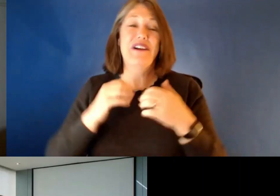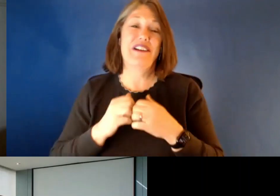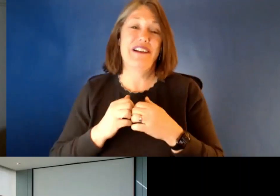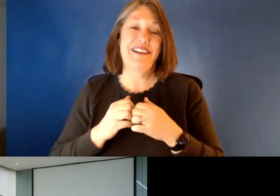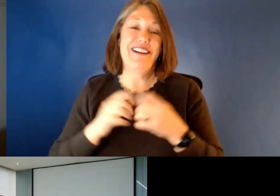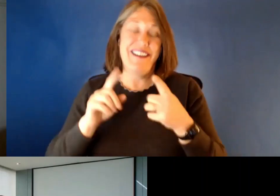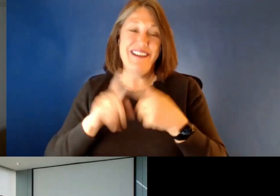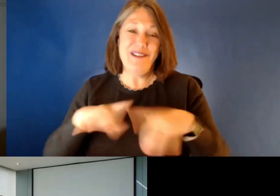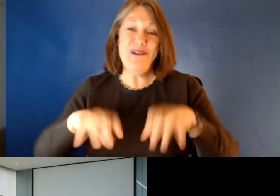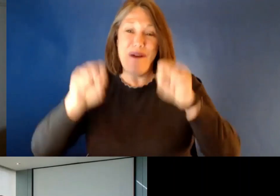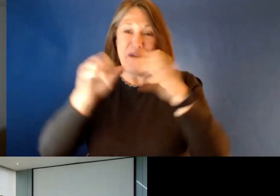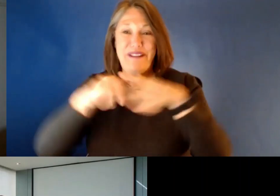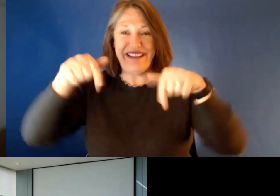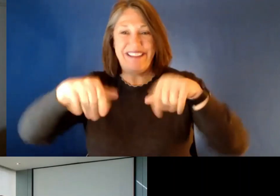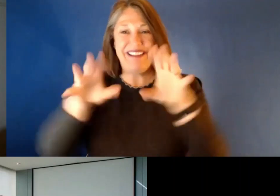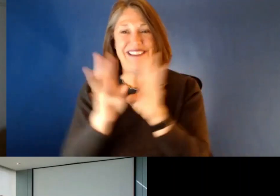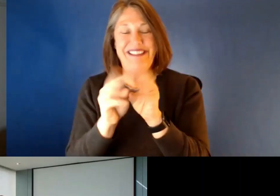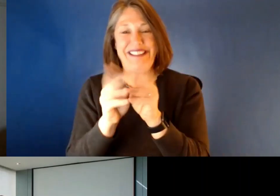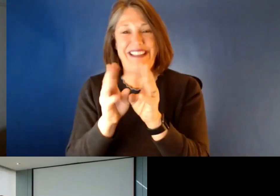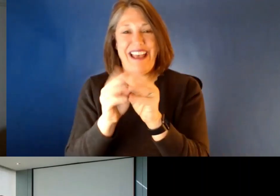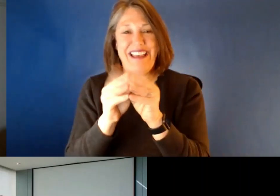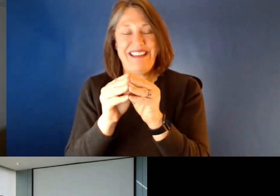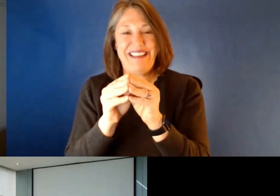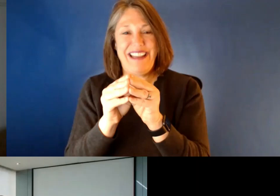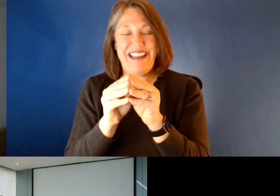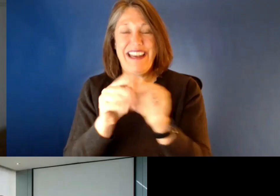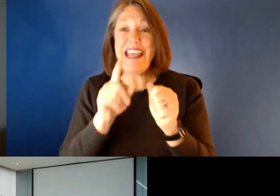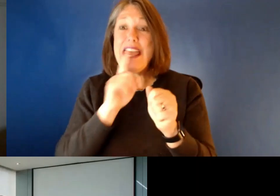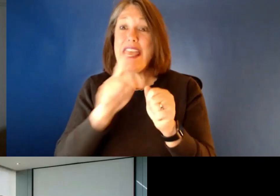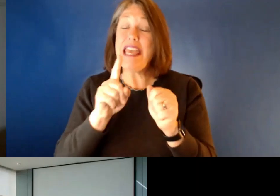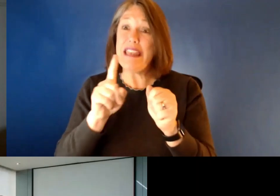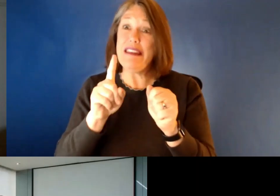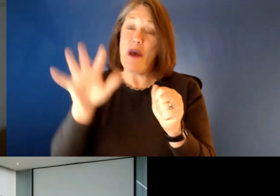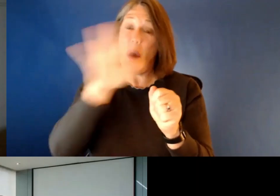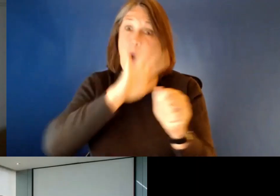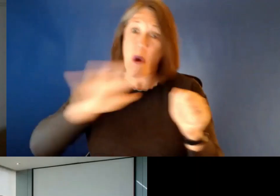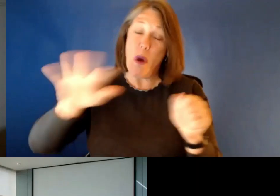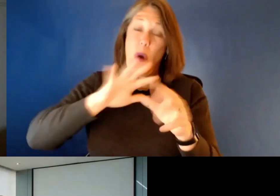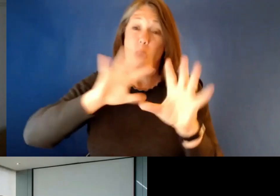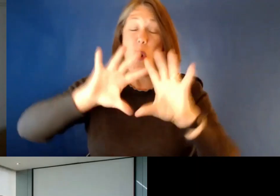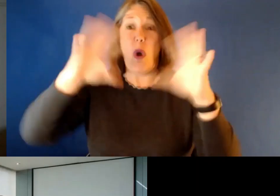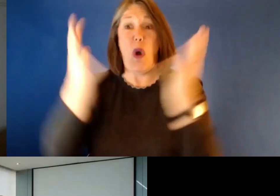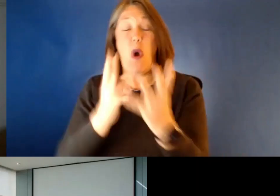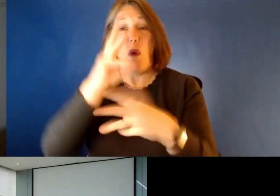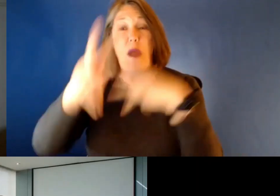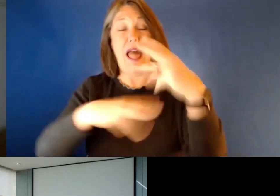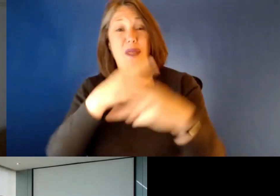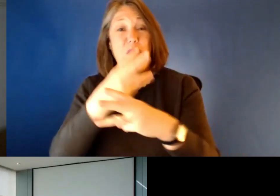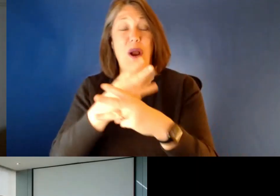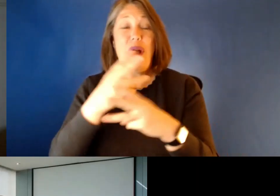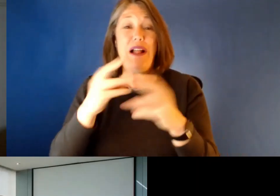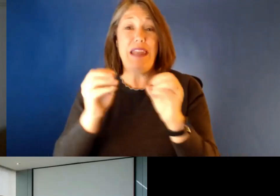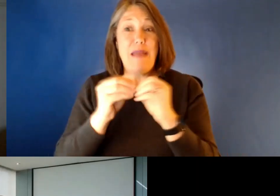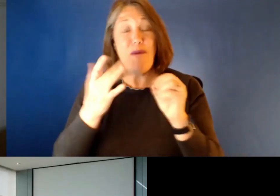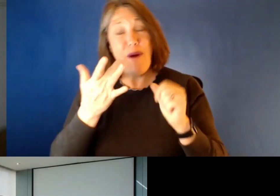hold the session and what is around the world 06:05:49 a much more favorable time for our